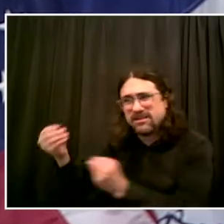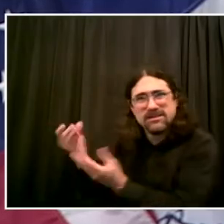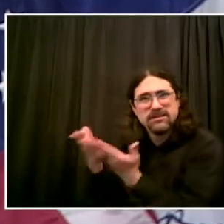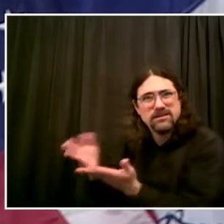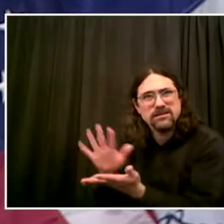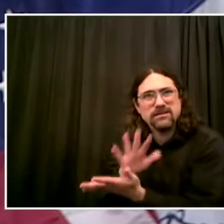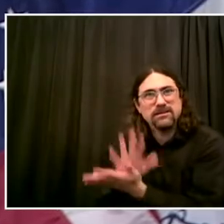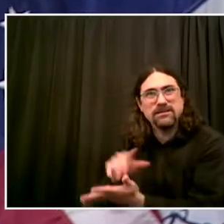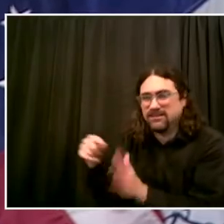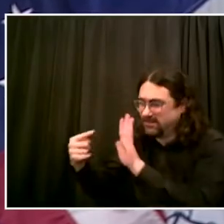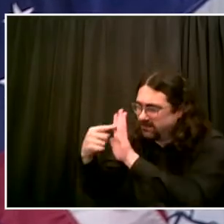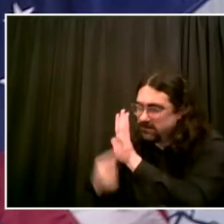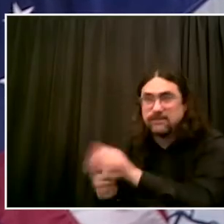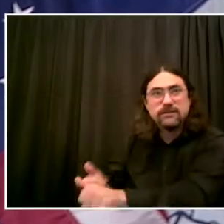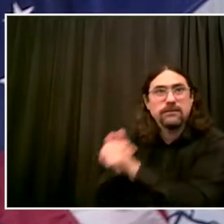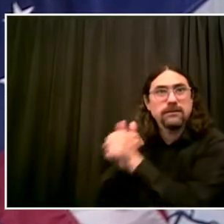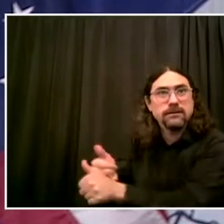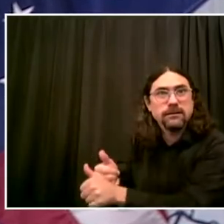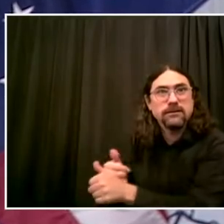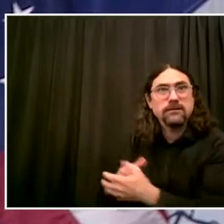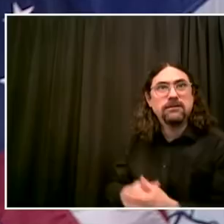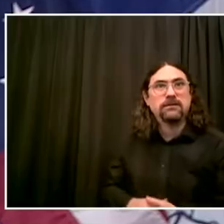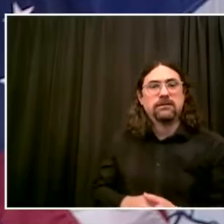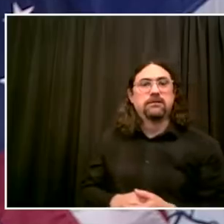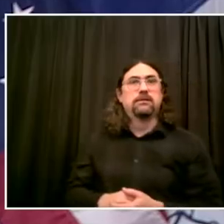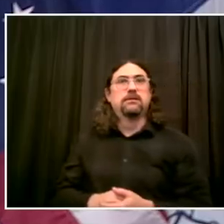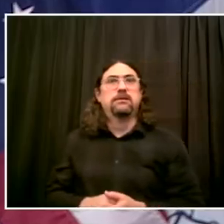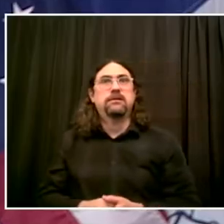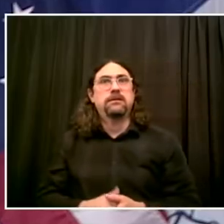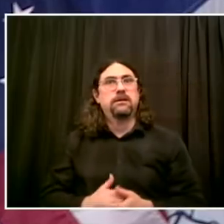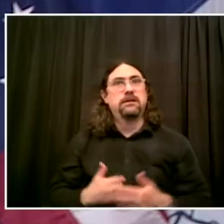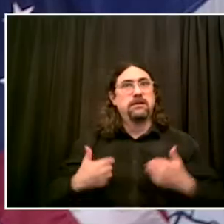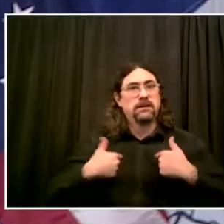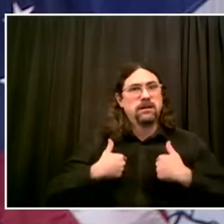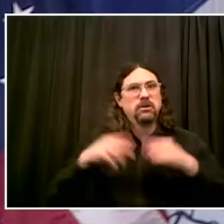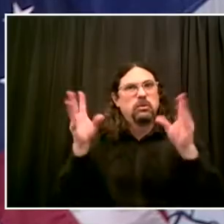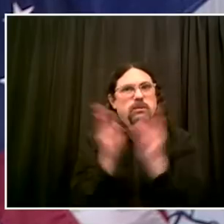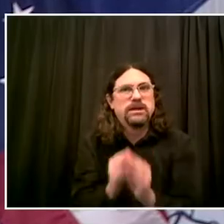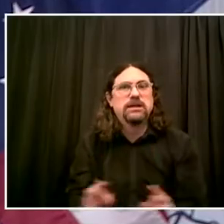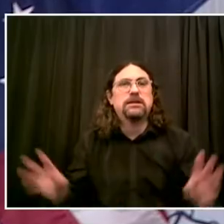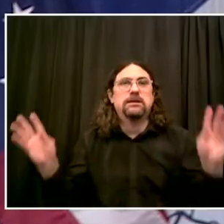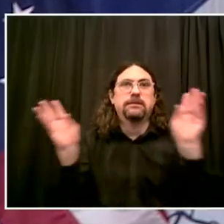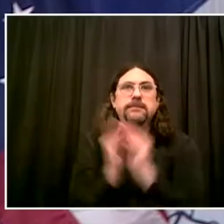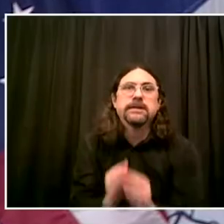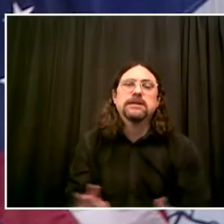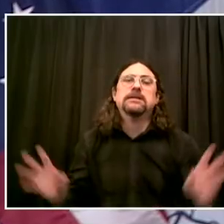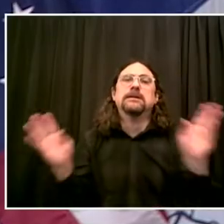BRIEFINGS